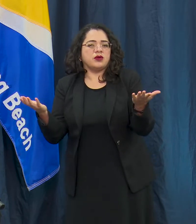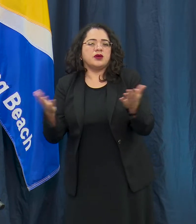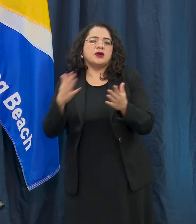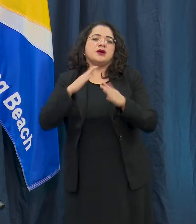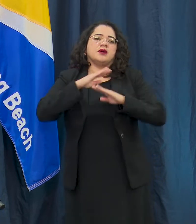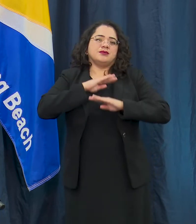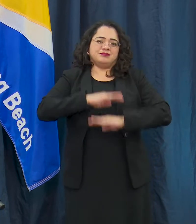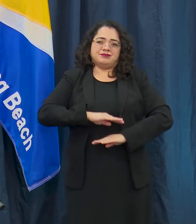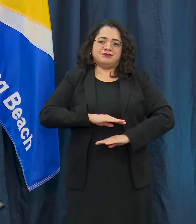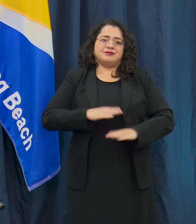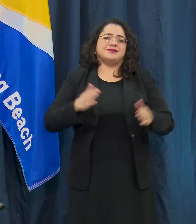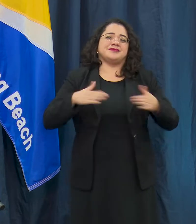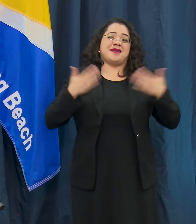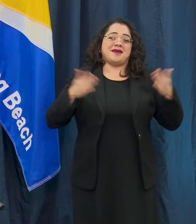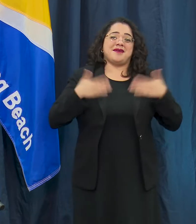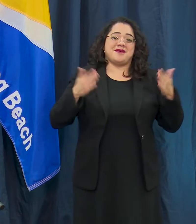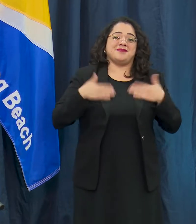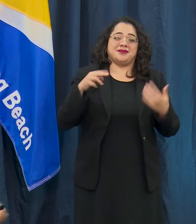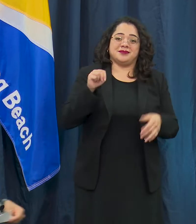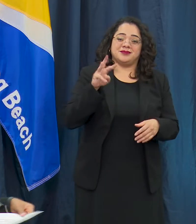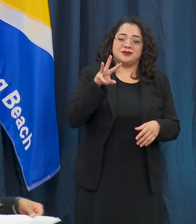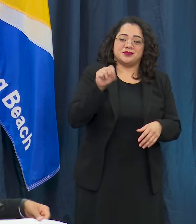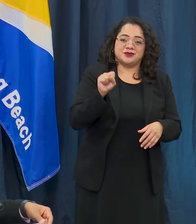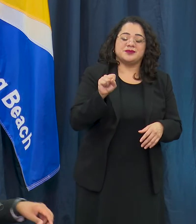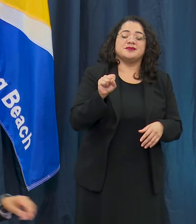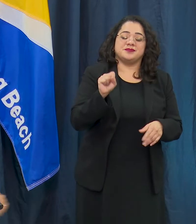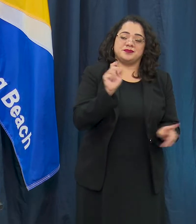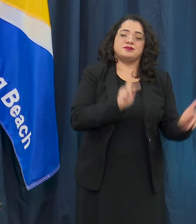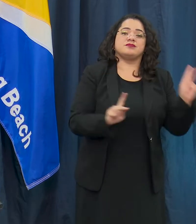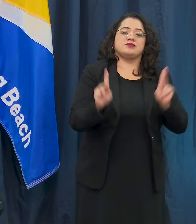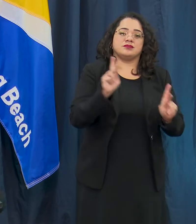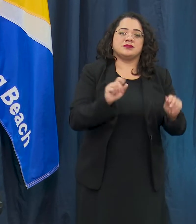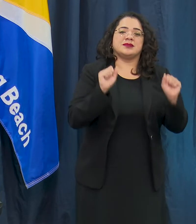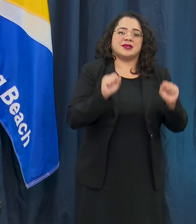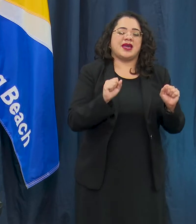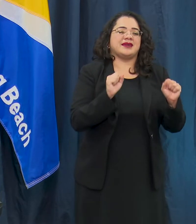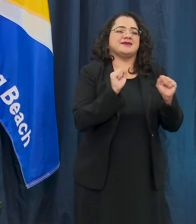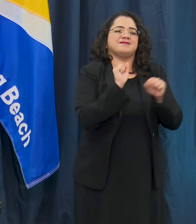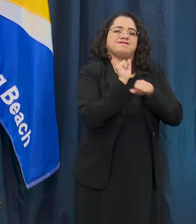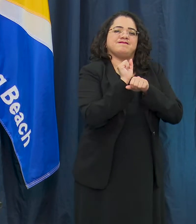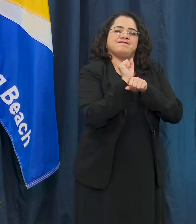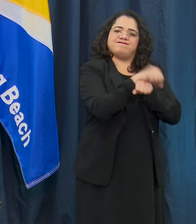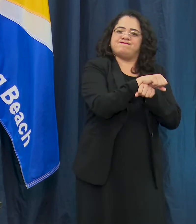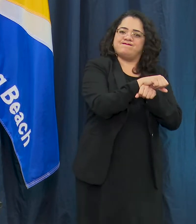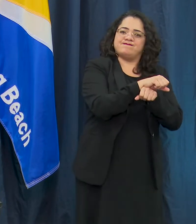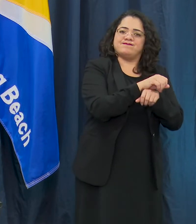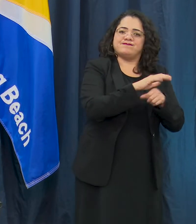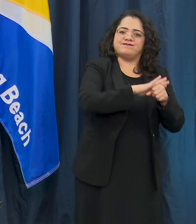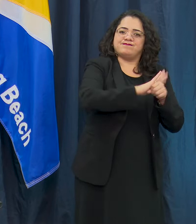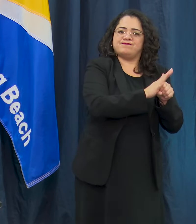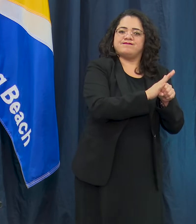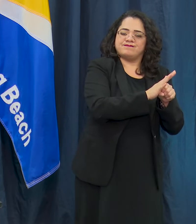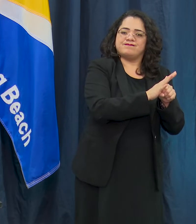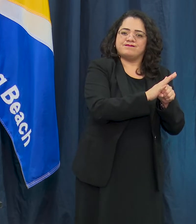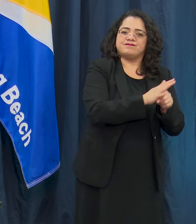people are able to fight off COVID-19 in a vast majority of these cases as we know.